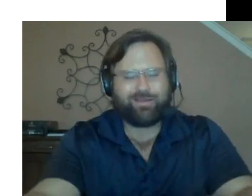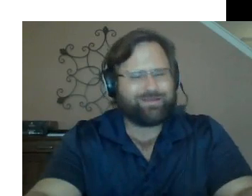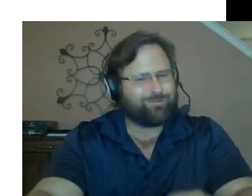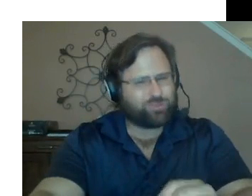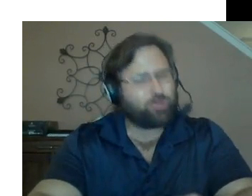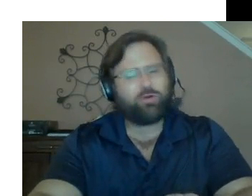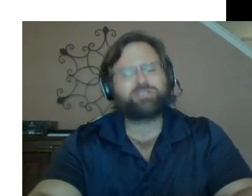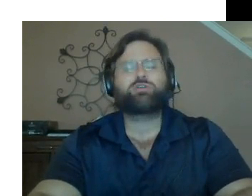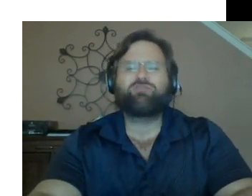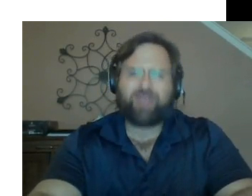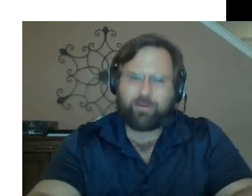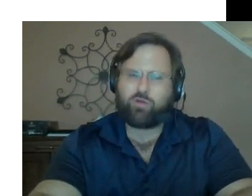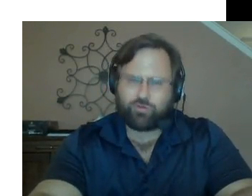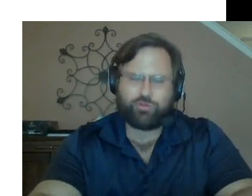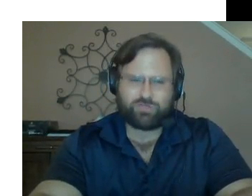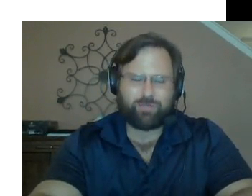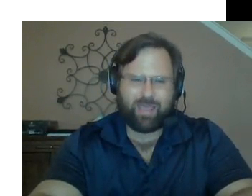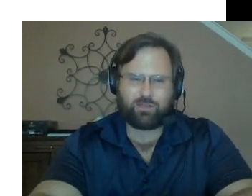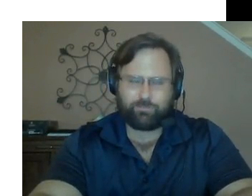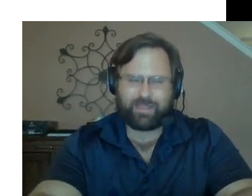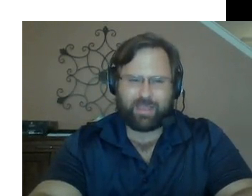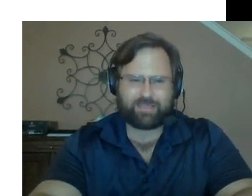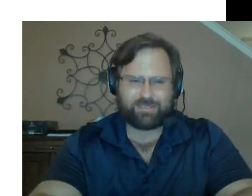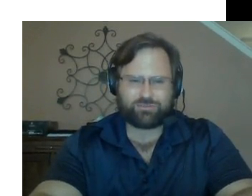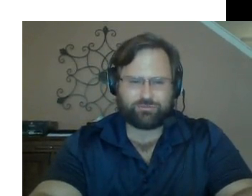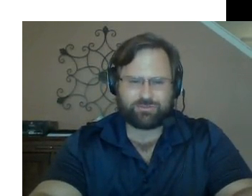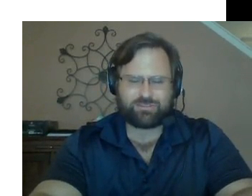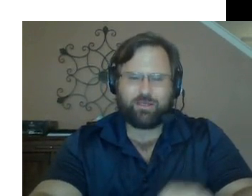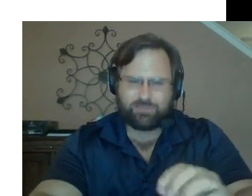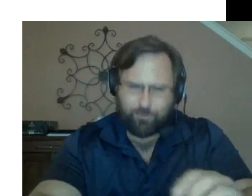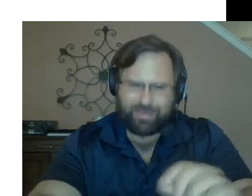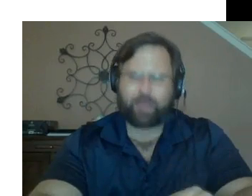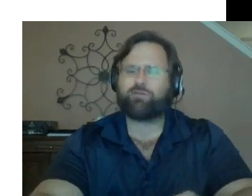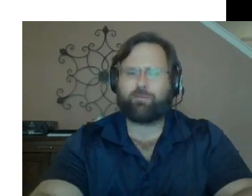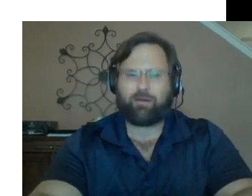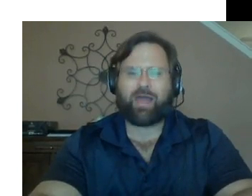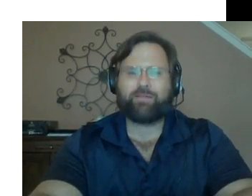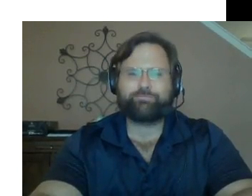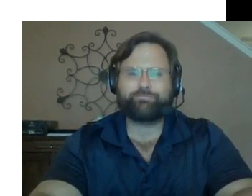rhetorical questions are very overused by the beginning ASL students so be careful about that